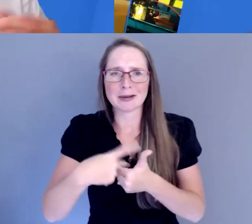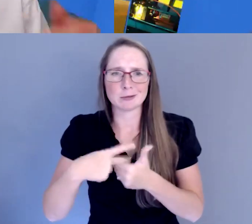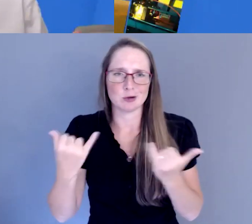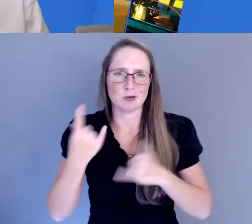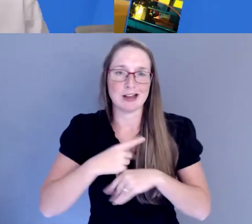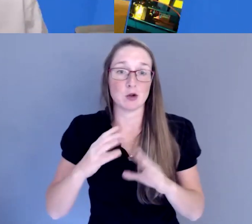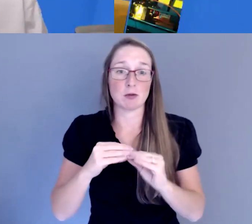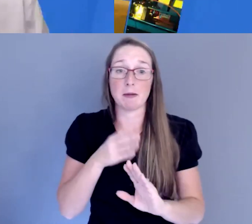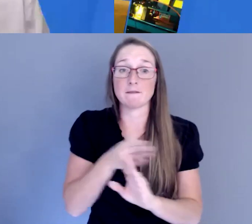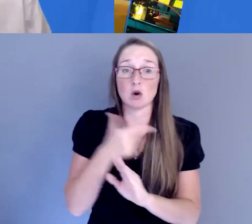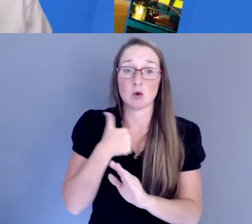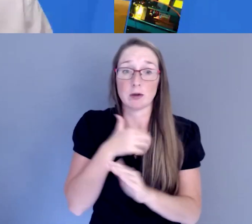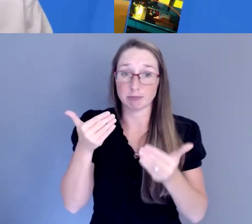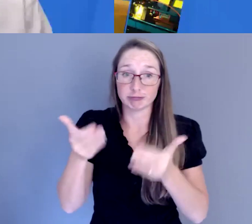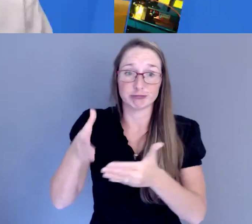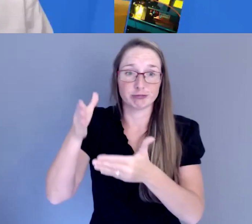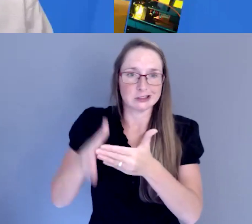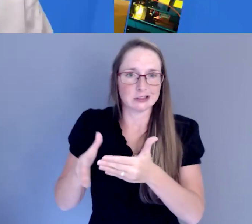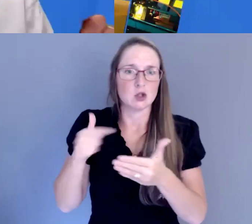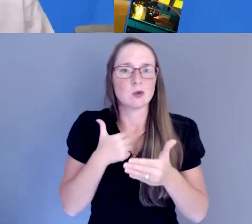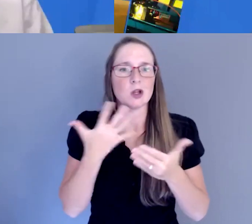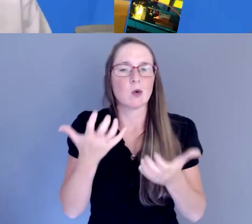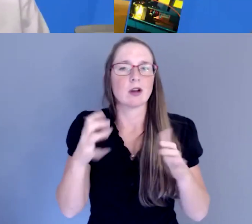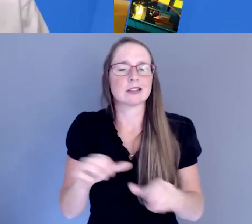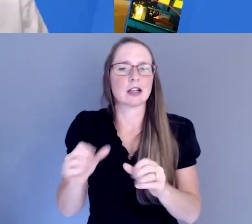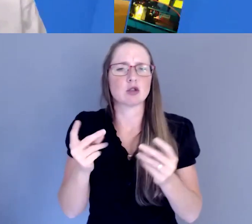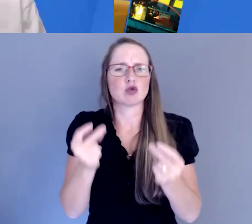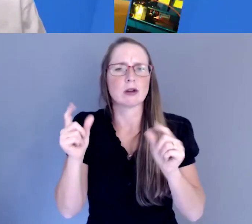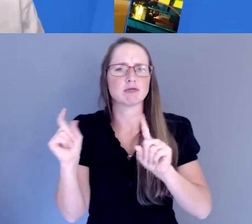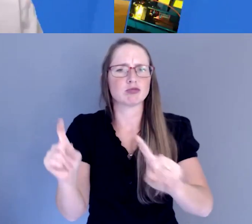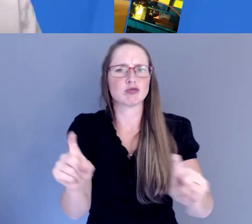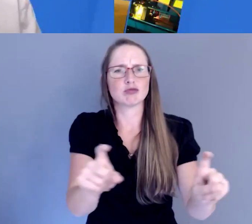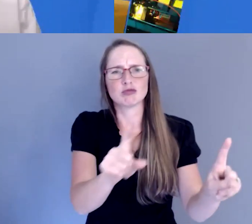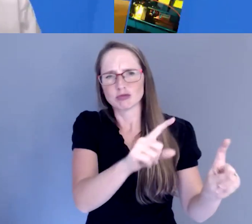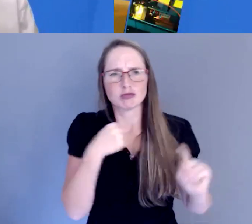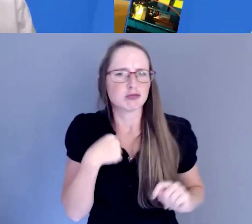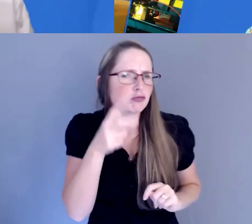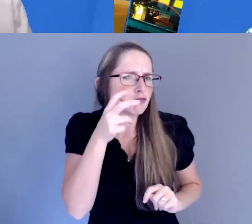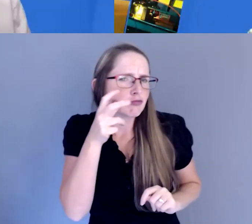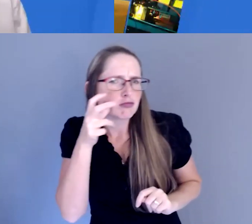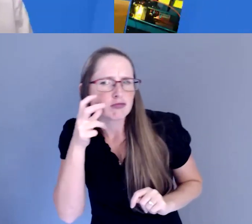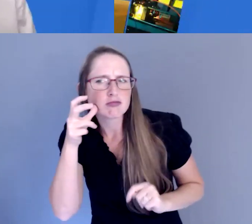Before we conclude, we want to take a quick survey so we can hear from you about today's session.